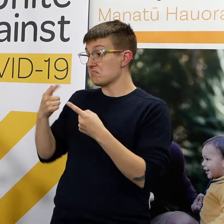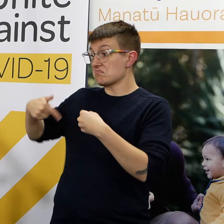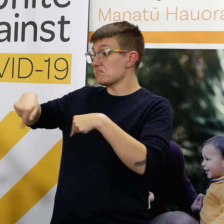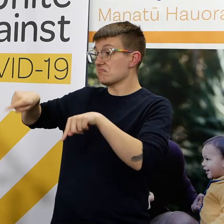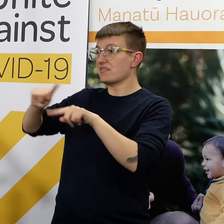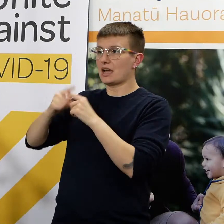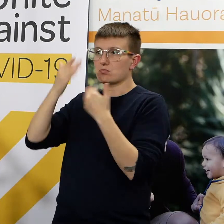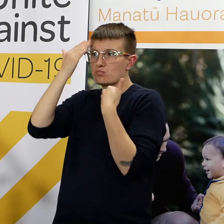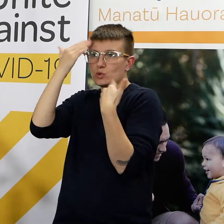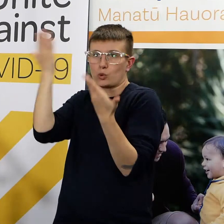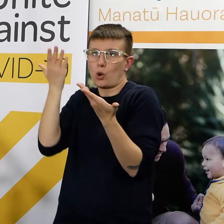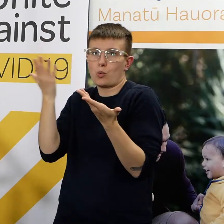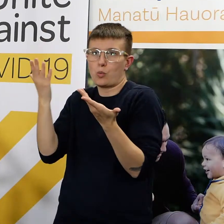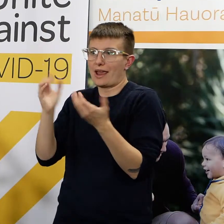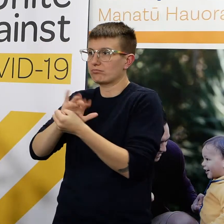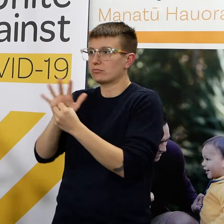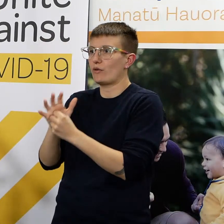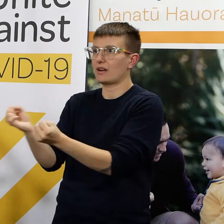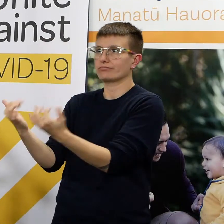have had an infection that they could have been infected by.